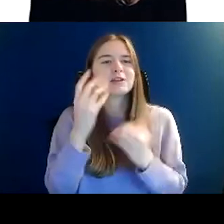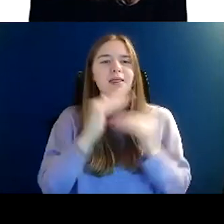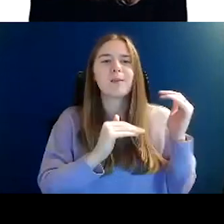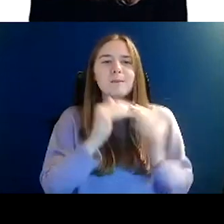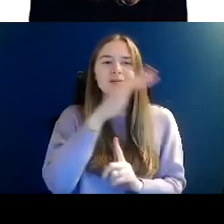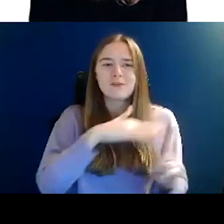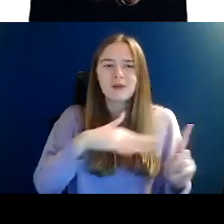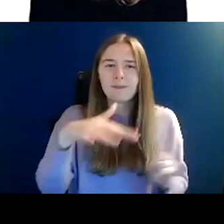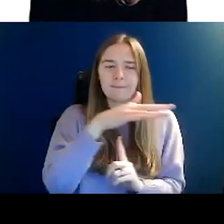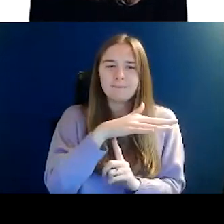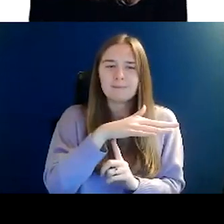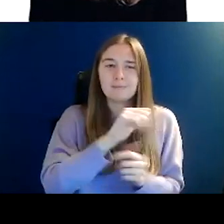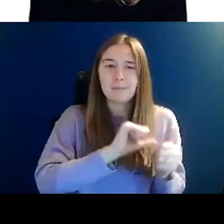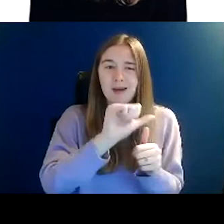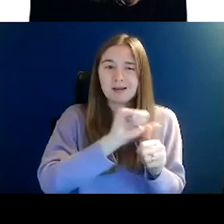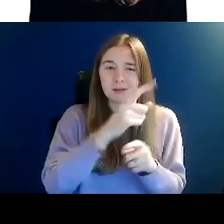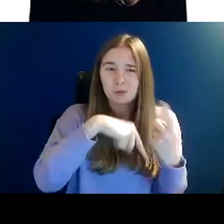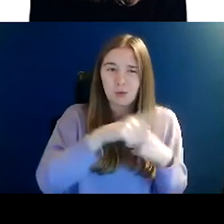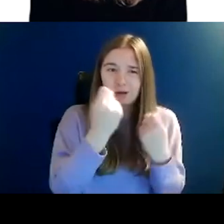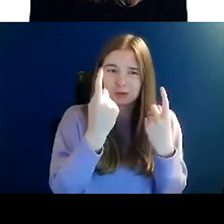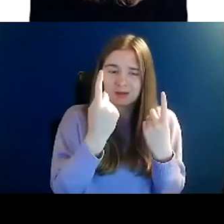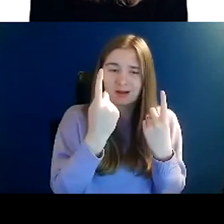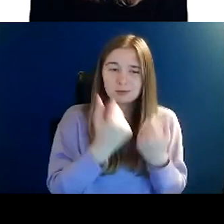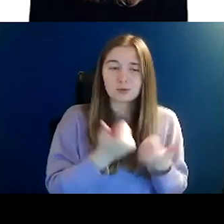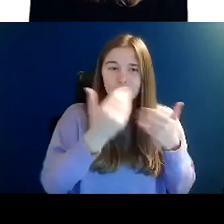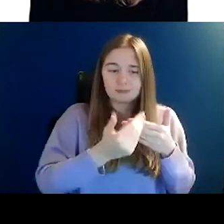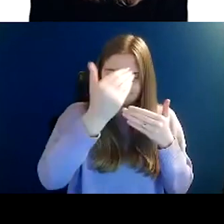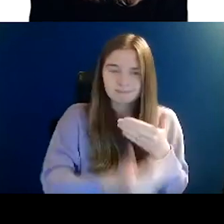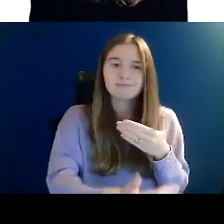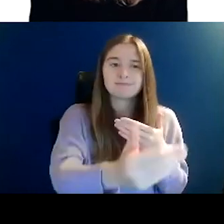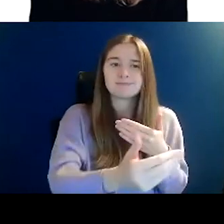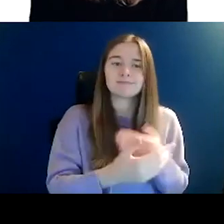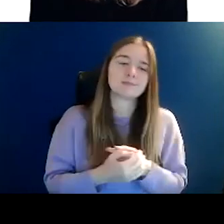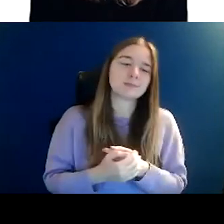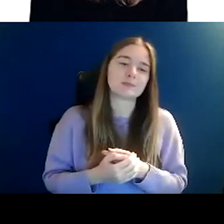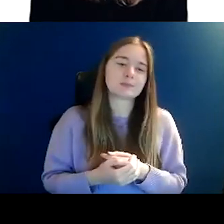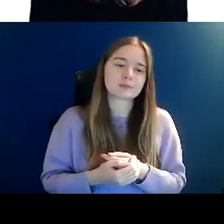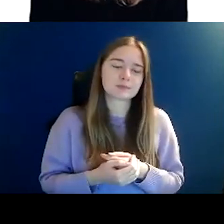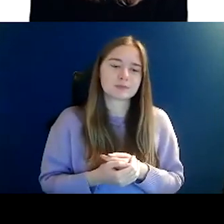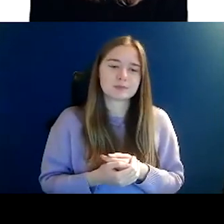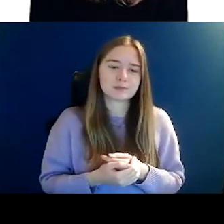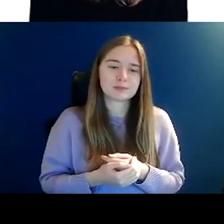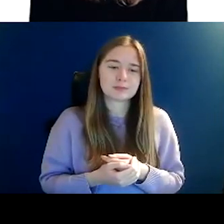better is a good way forward, especially, I mean, there's retrofitting buildings